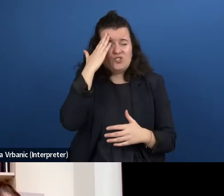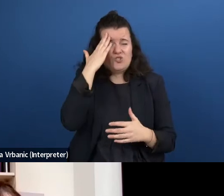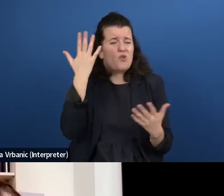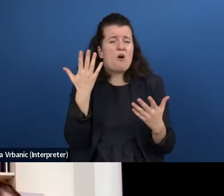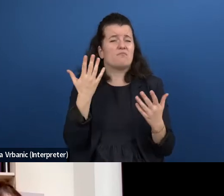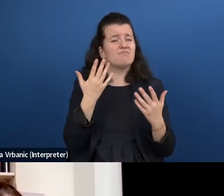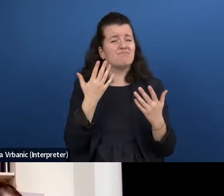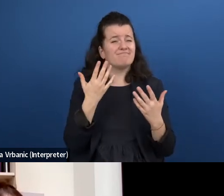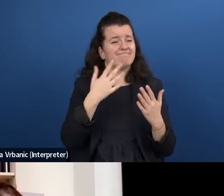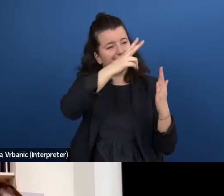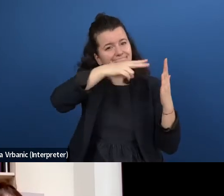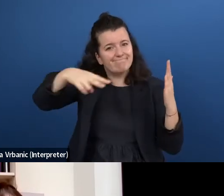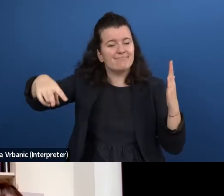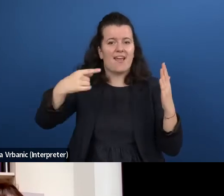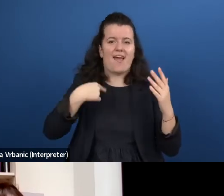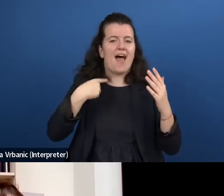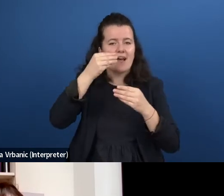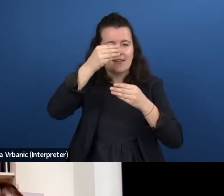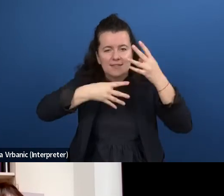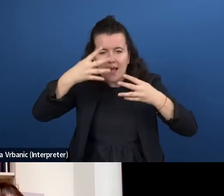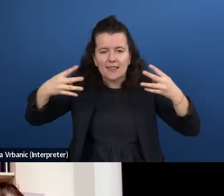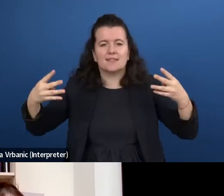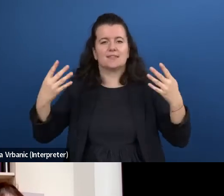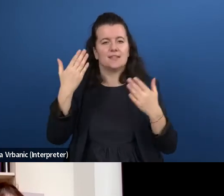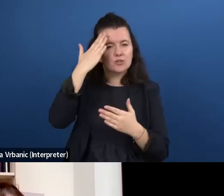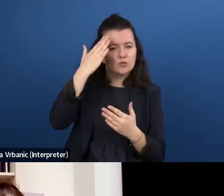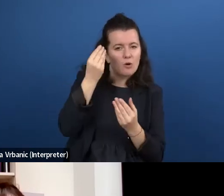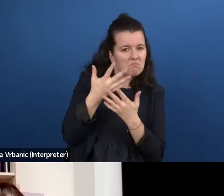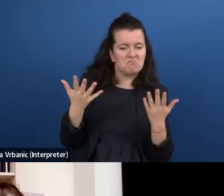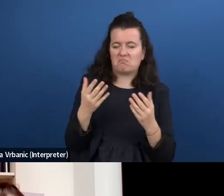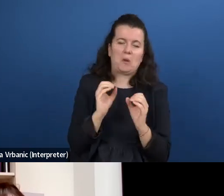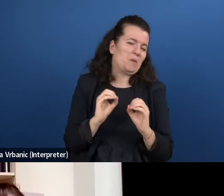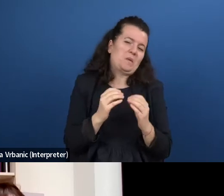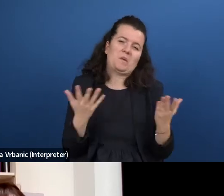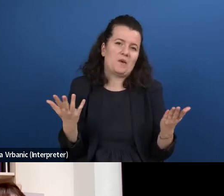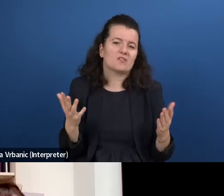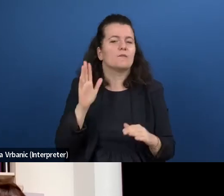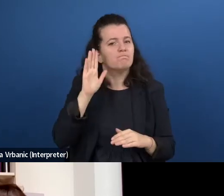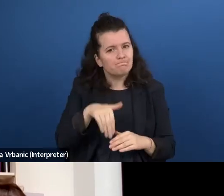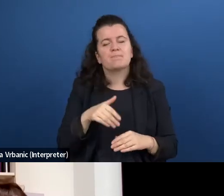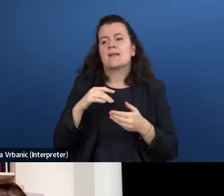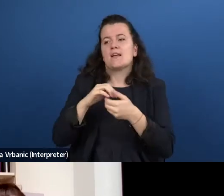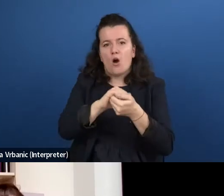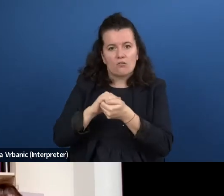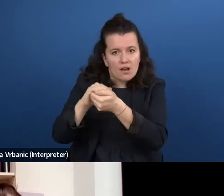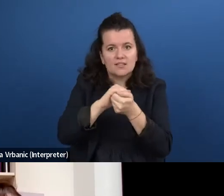organized with Civil Society working on the human rights of persons with disabilities.